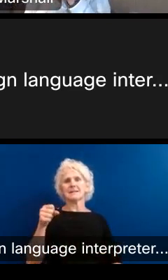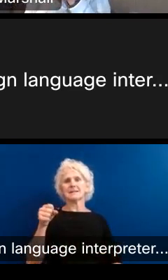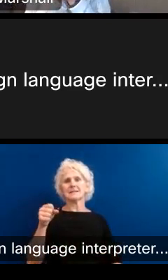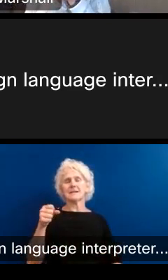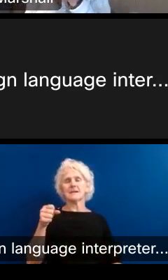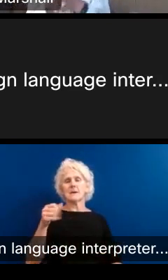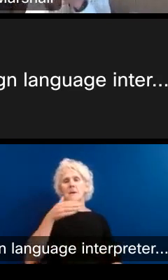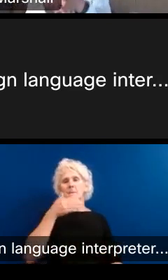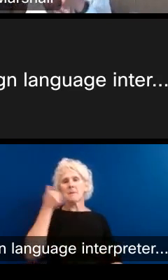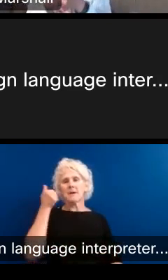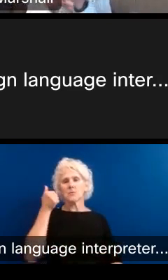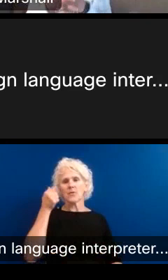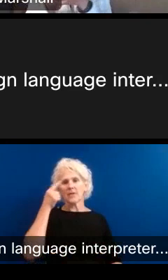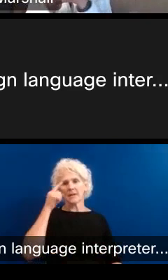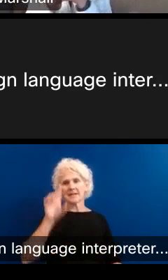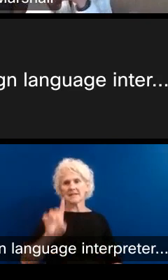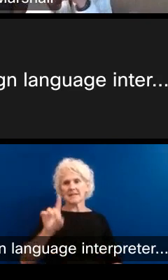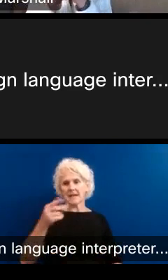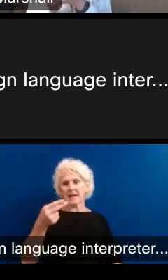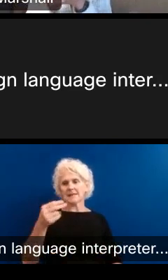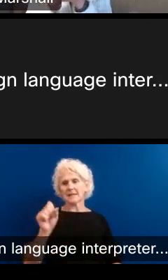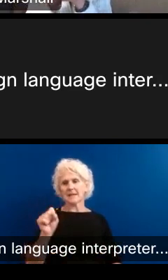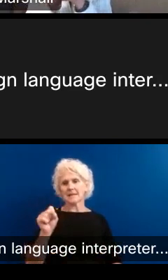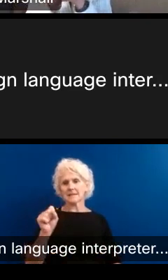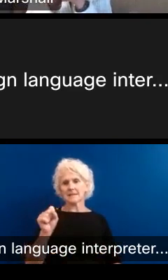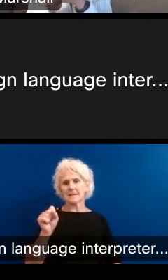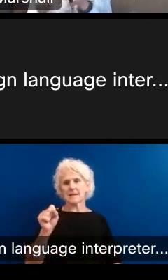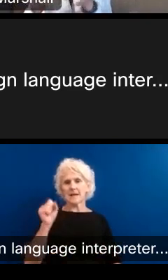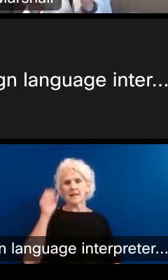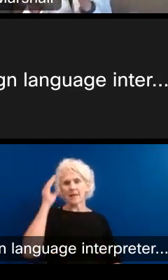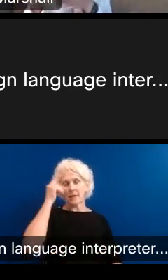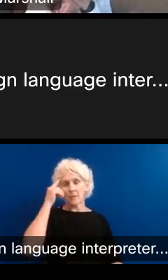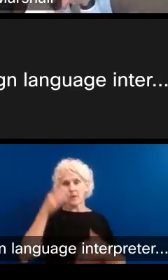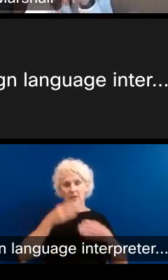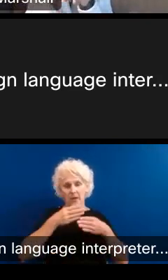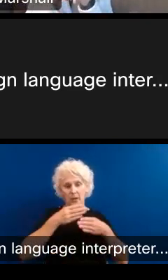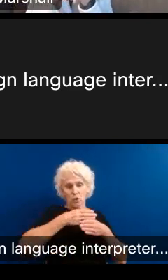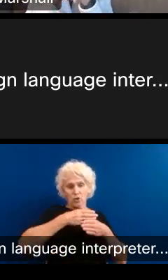it, is DHS considers the completion of a crisis plan, which is what the question was, where's it